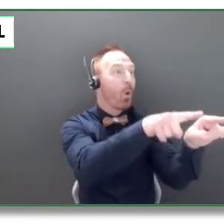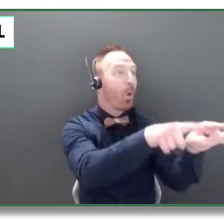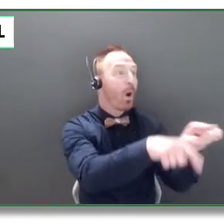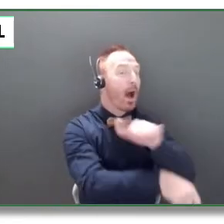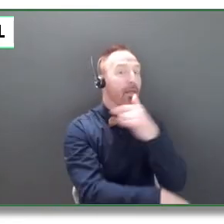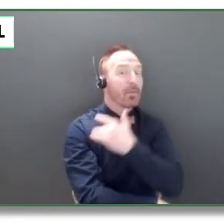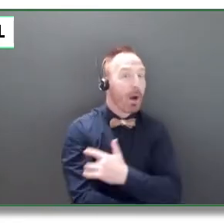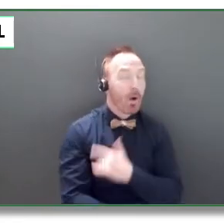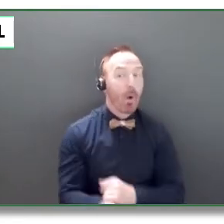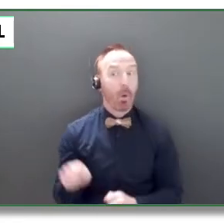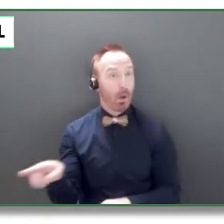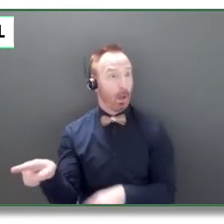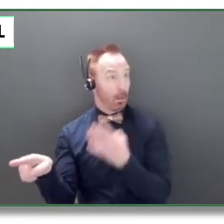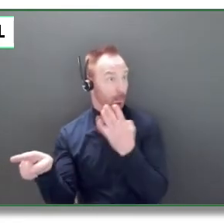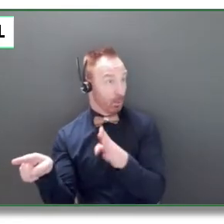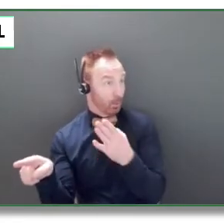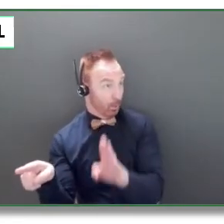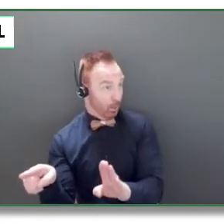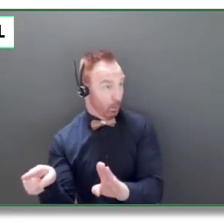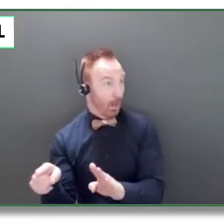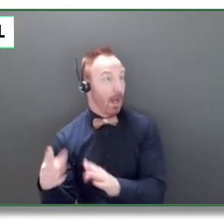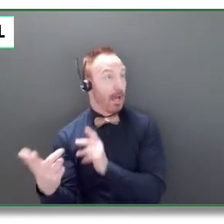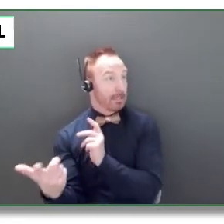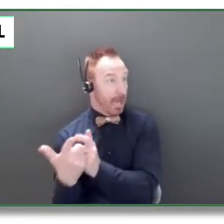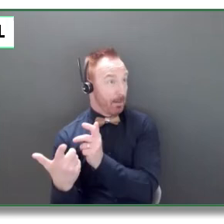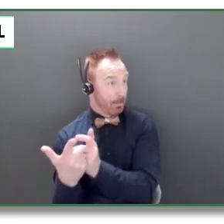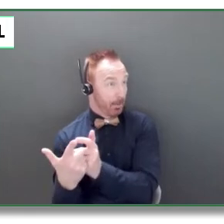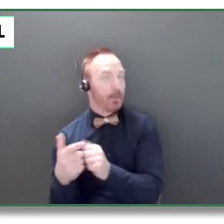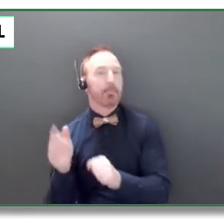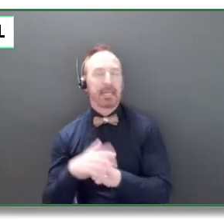mountain bike trail I know what that's like I can do that.